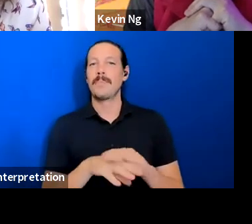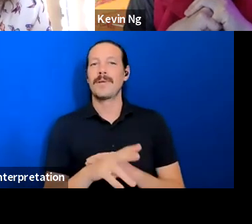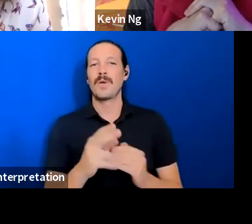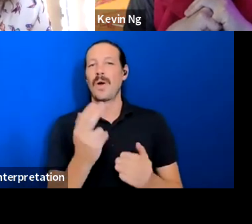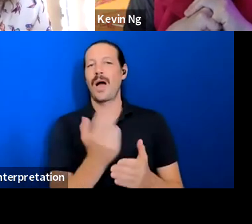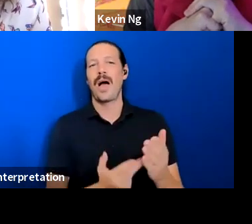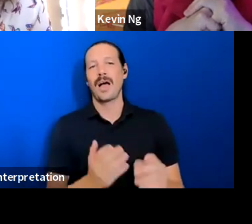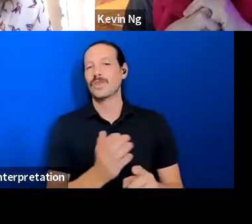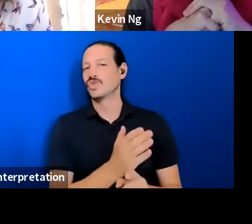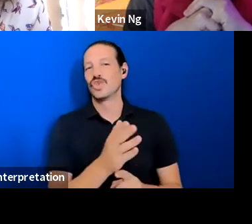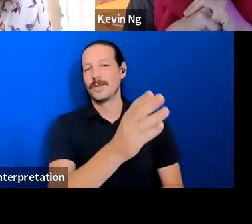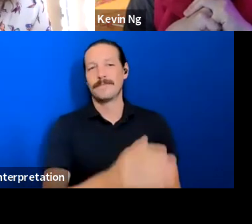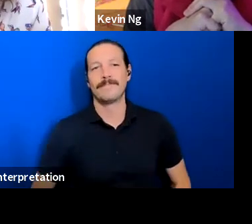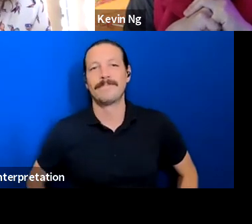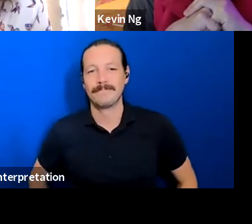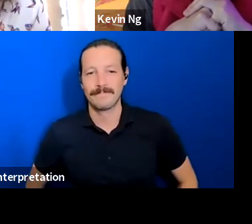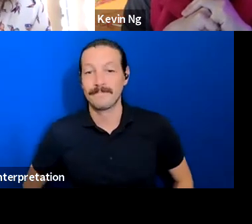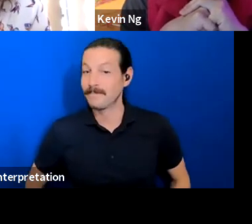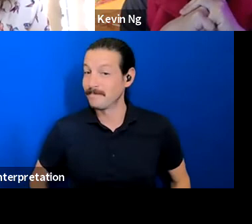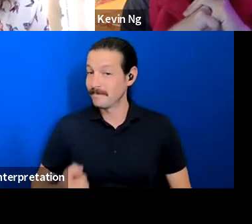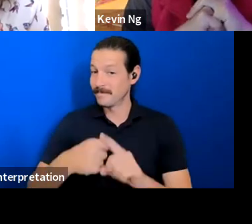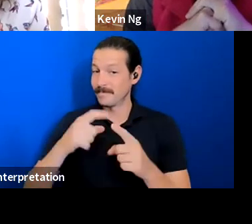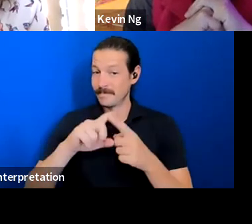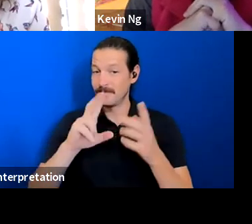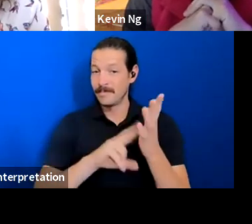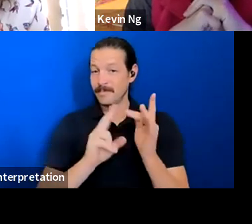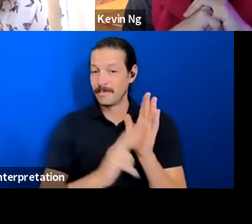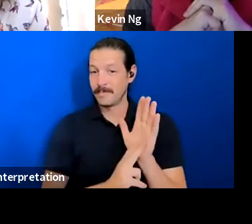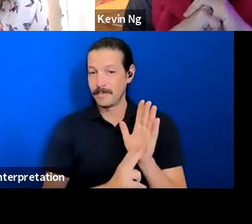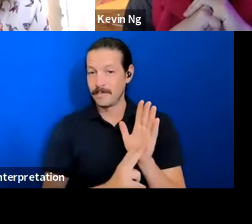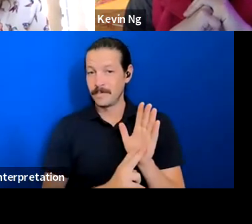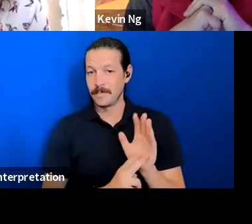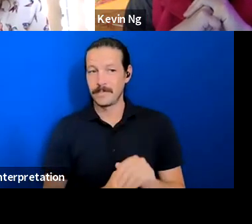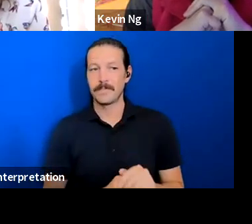I think to kind of take your time to think about